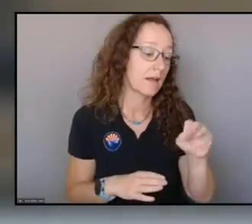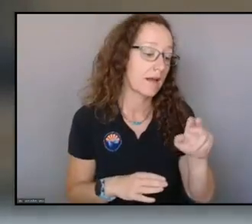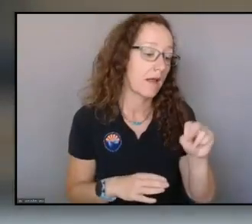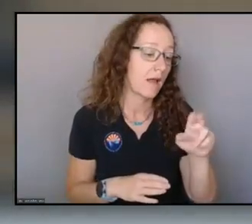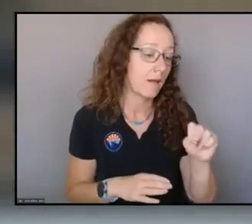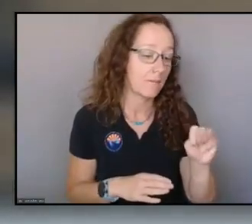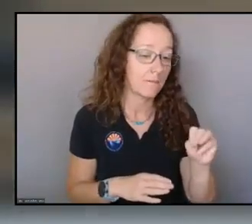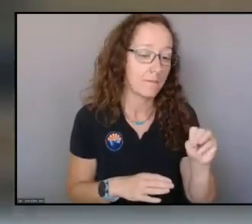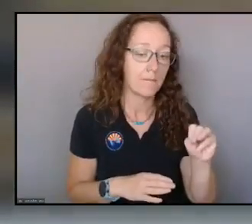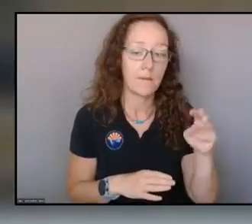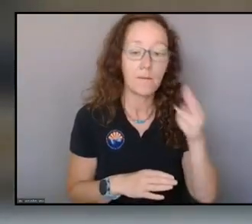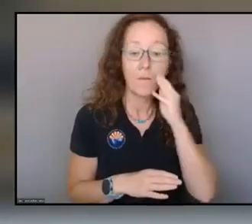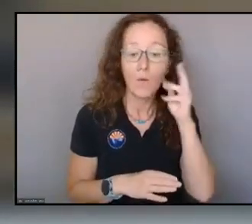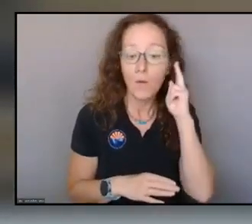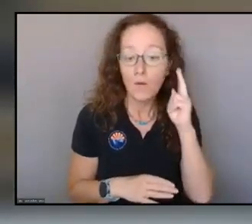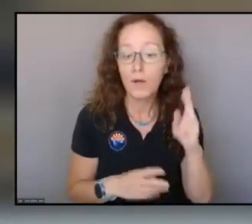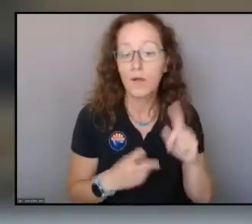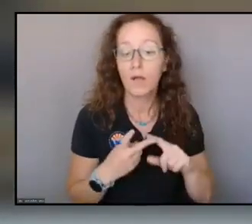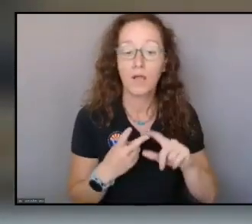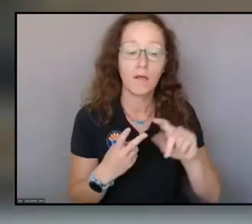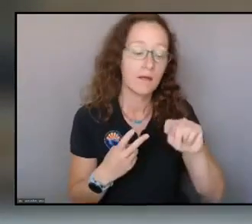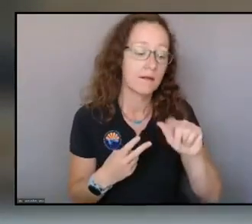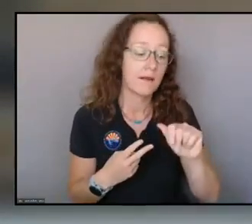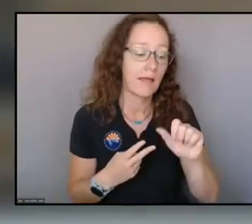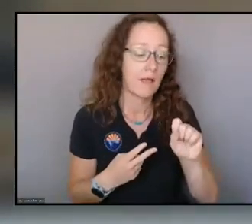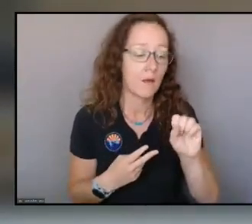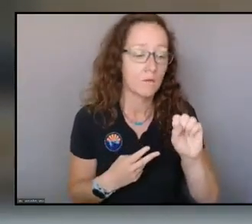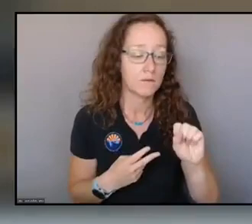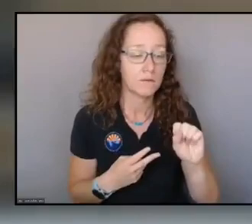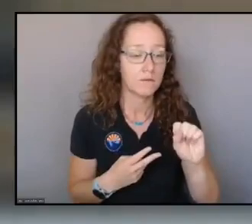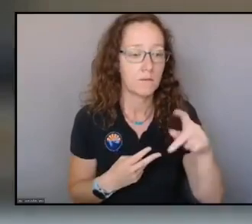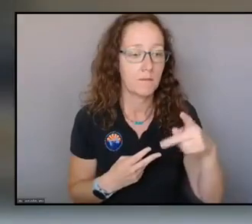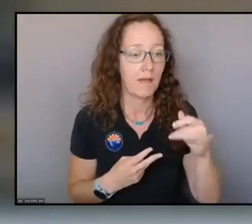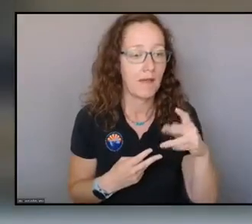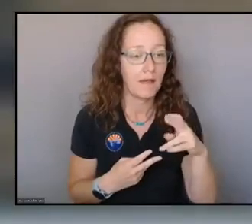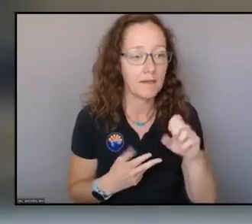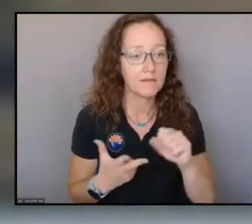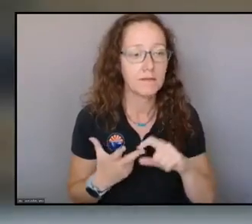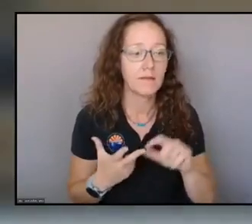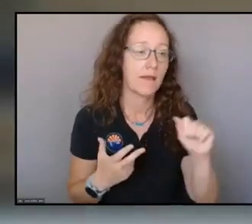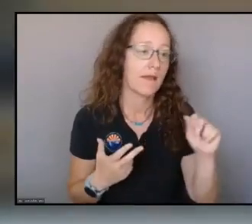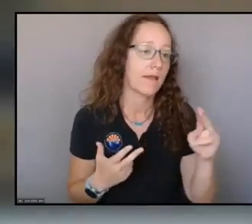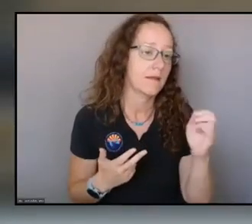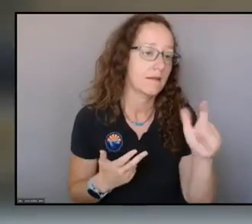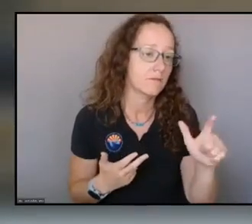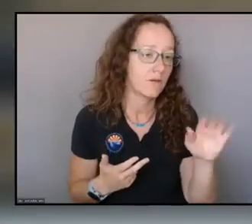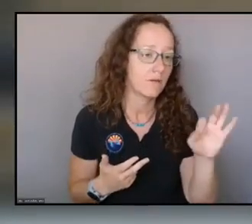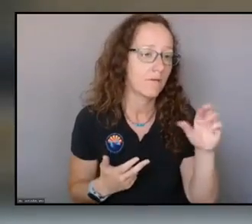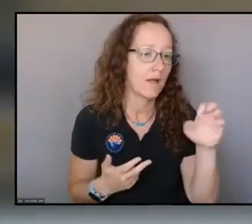THE VILLAGE, ANGEL FIRE, BLACK LAKE RESORT AND HIDDEN